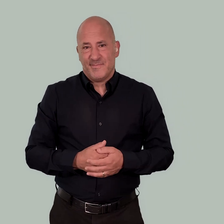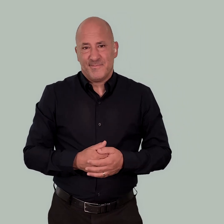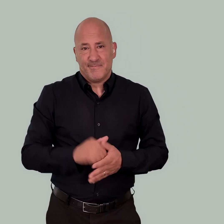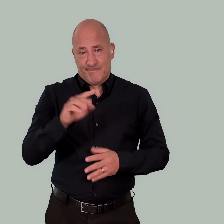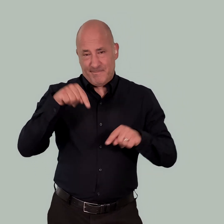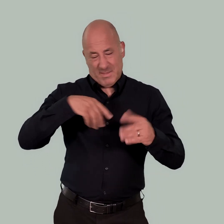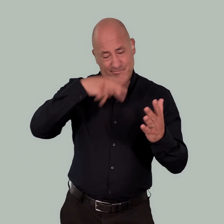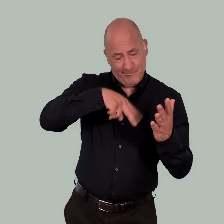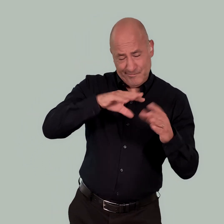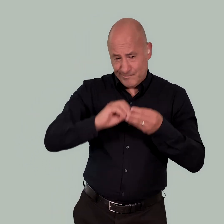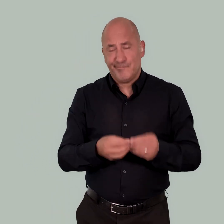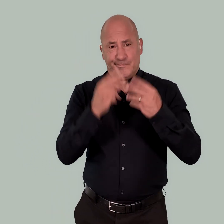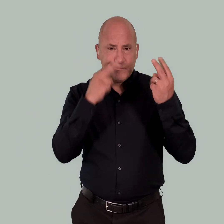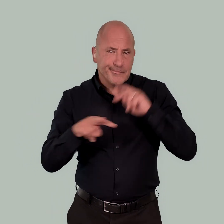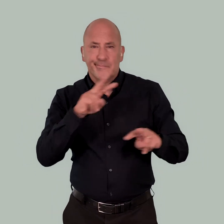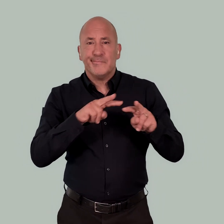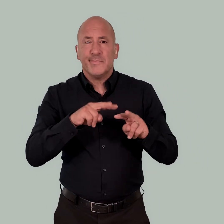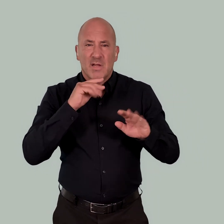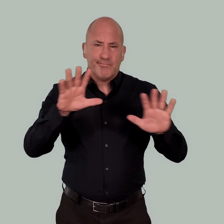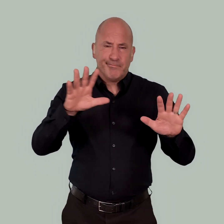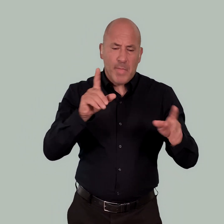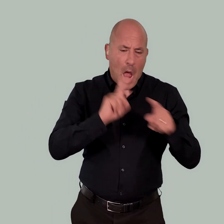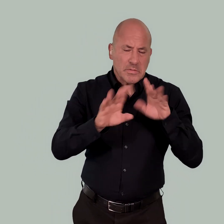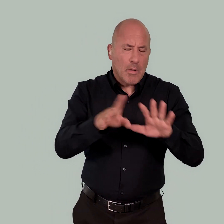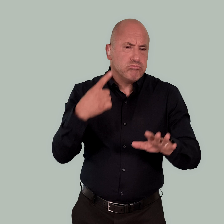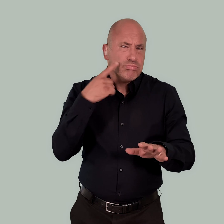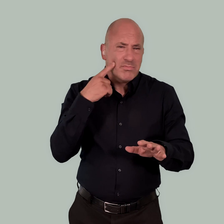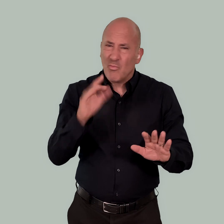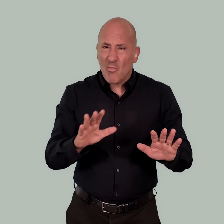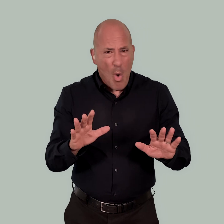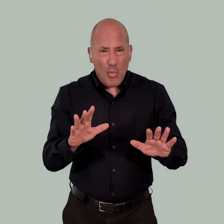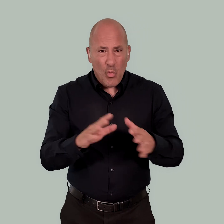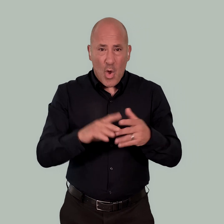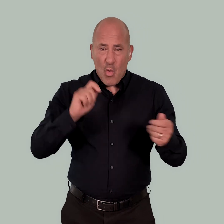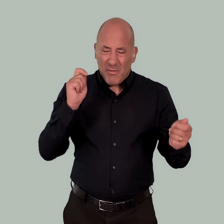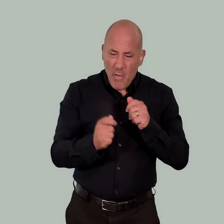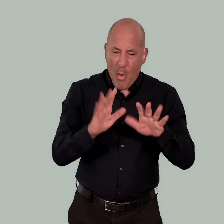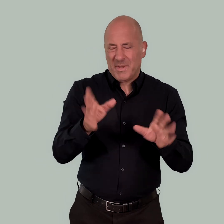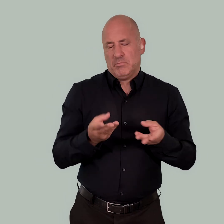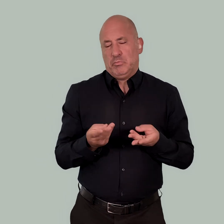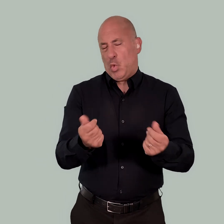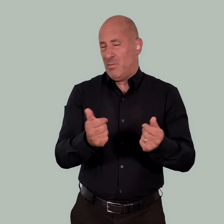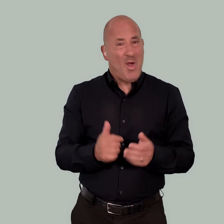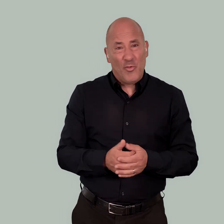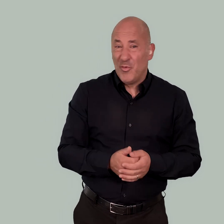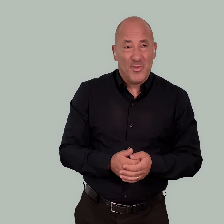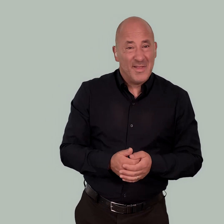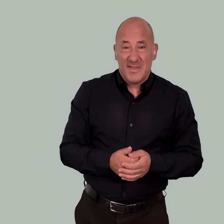676. This review does not argue that the answers are easy, or that reform will be painless.